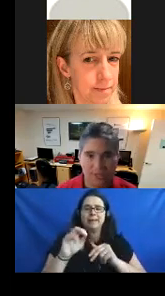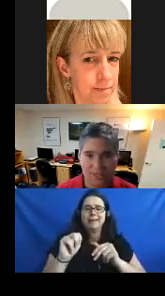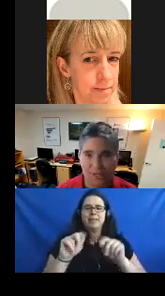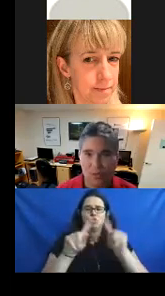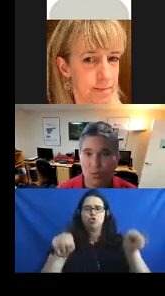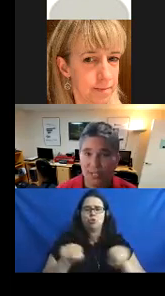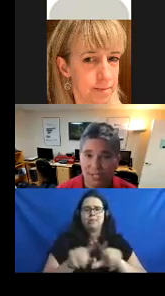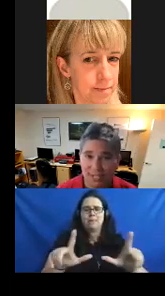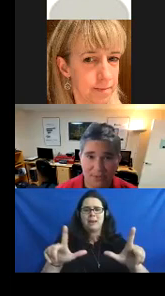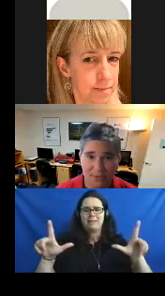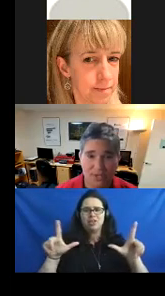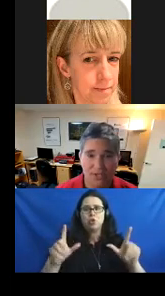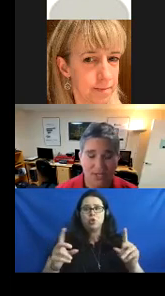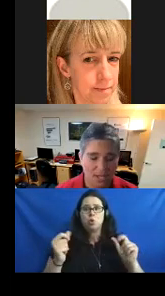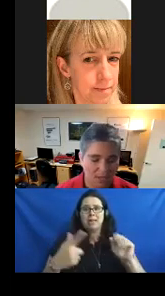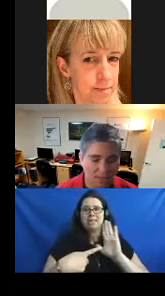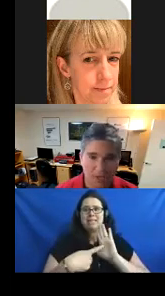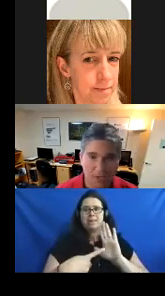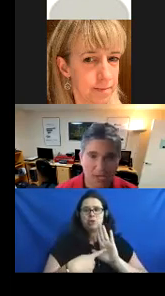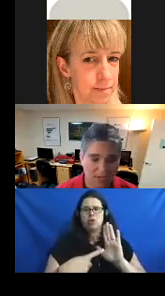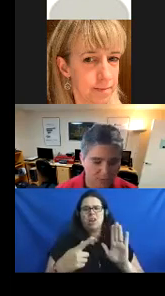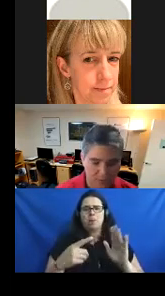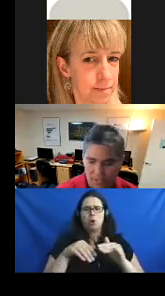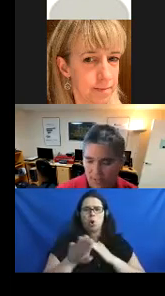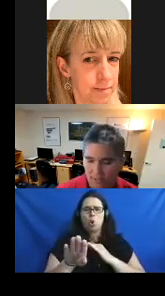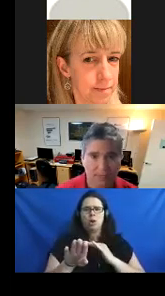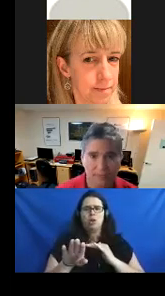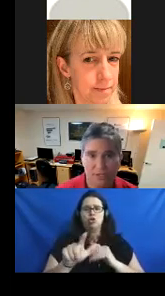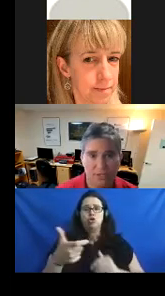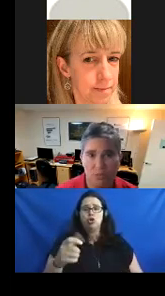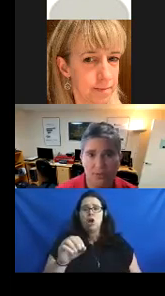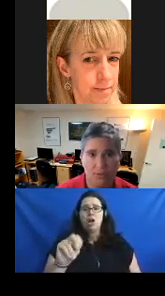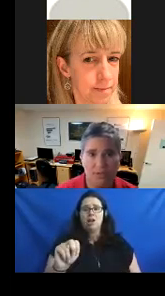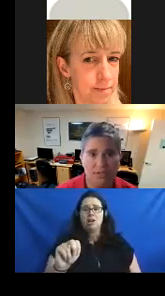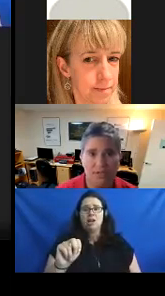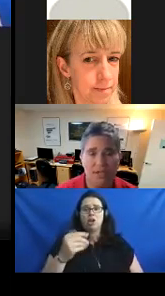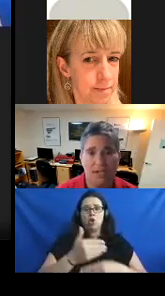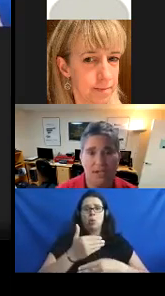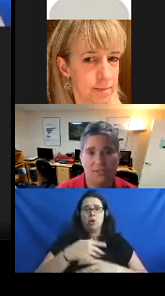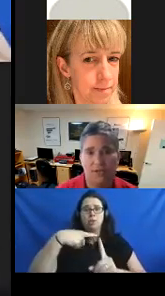TO QUICKLY DEMONSTRATE, I WILL DO WINDOWS PLUS AND TURN ON MY